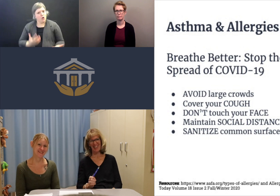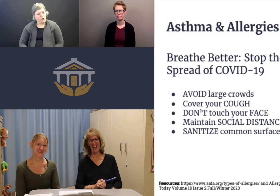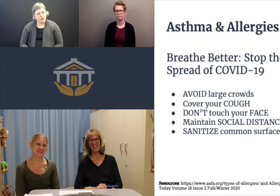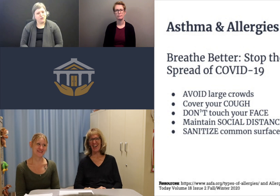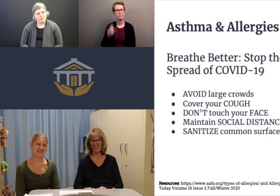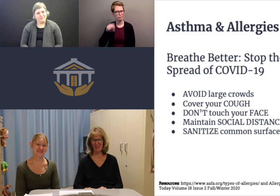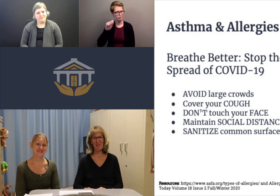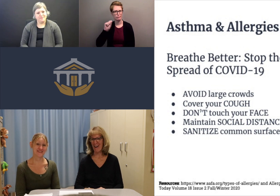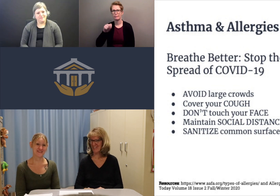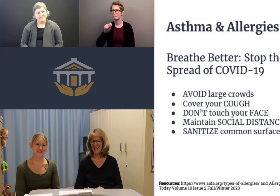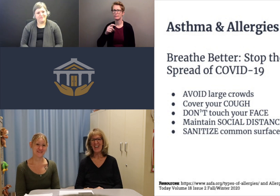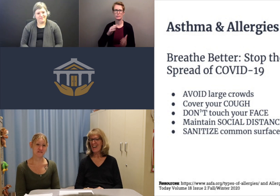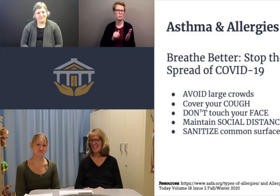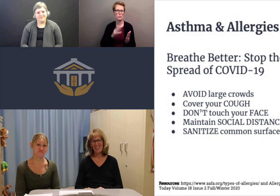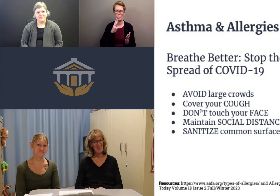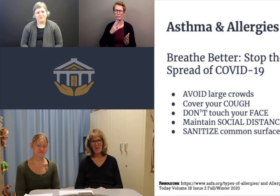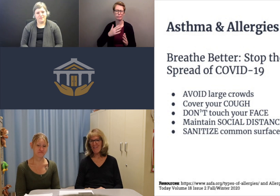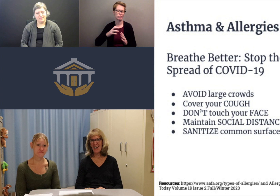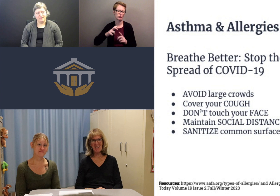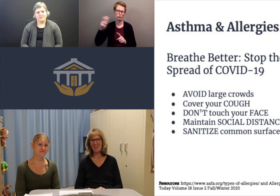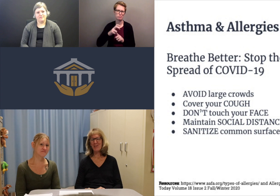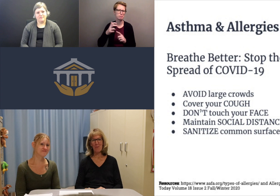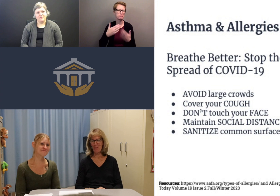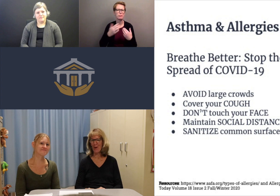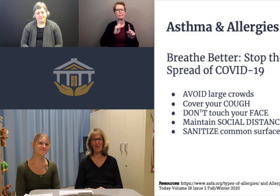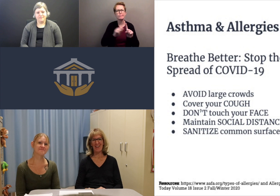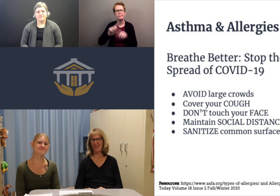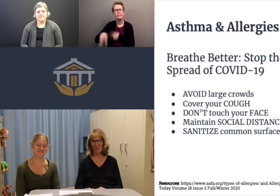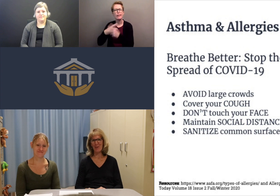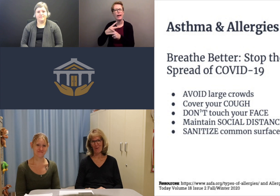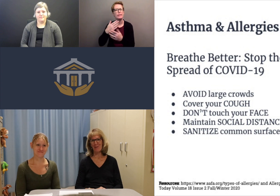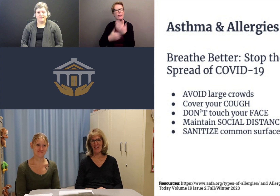sanitizers are around, if you have access to soap and water that is always always the best.